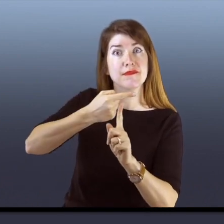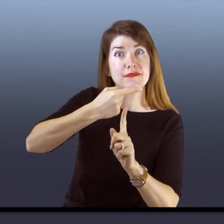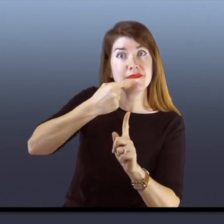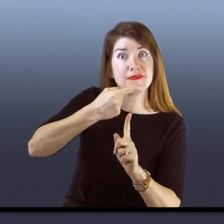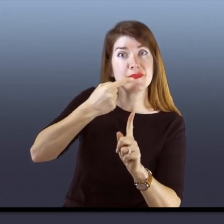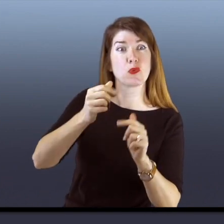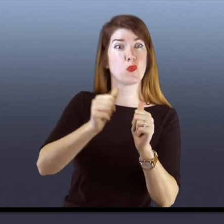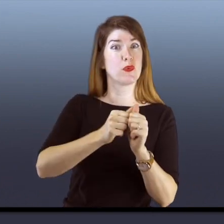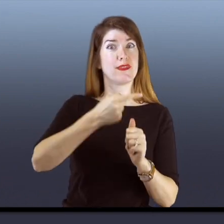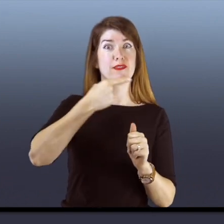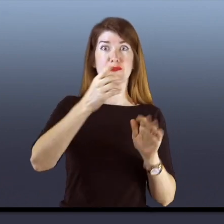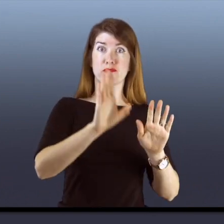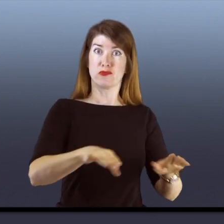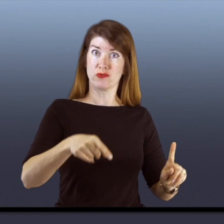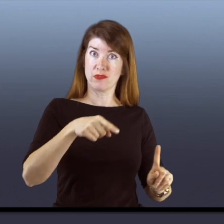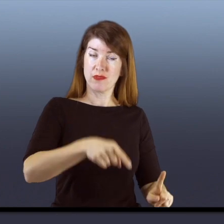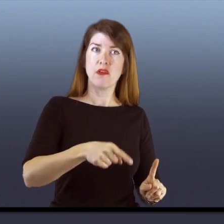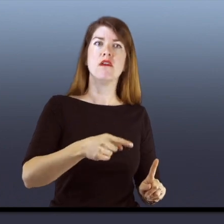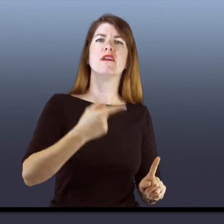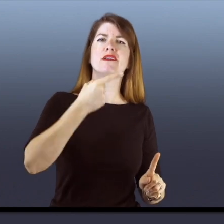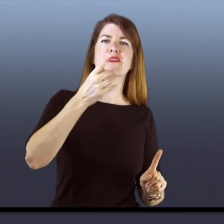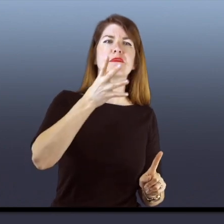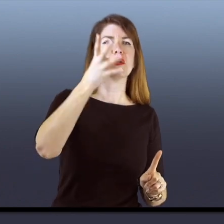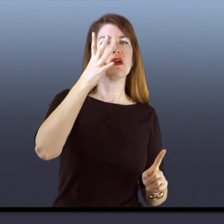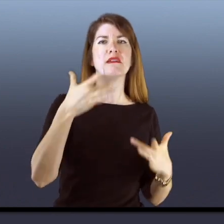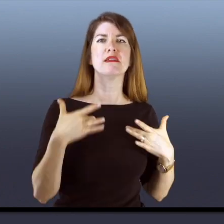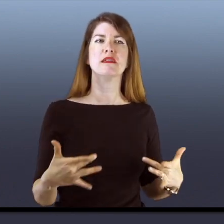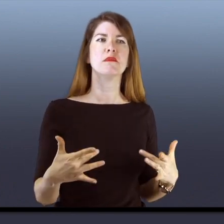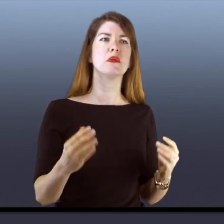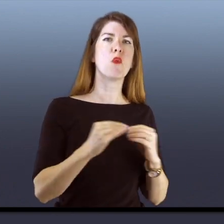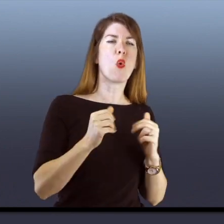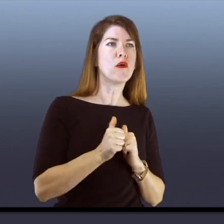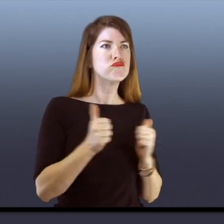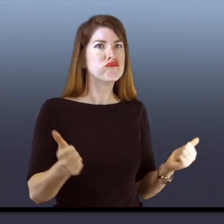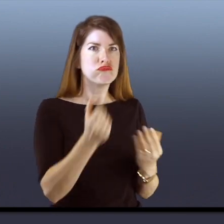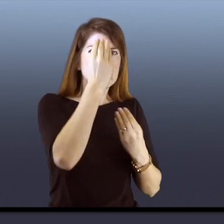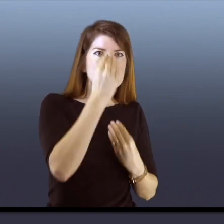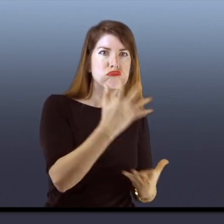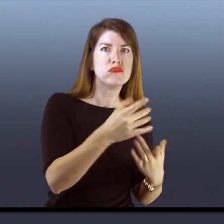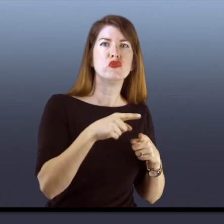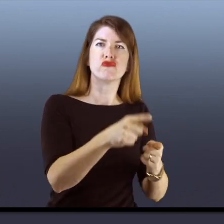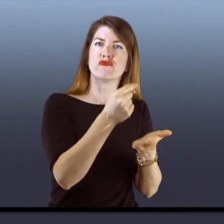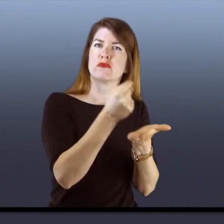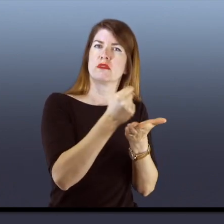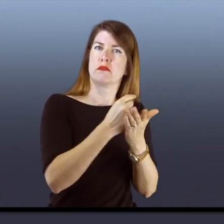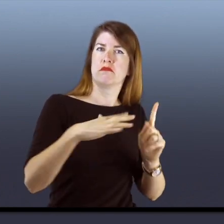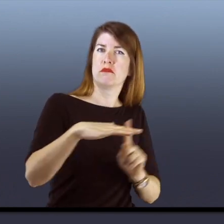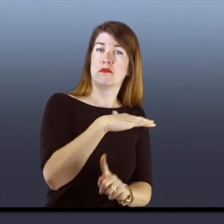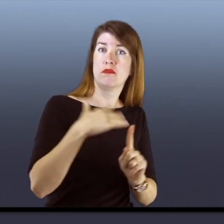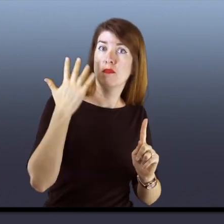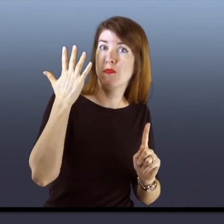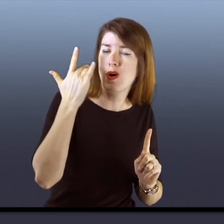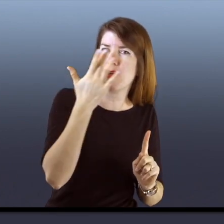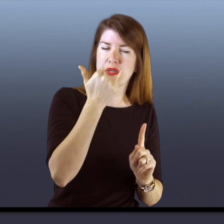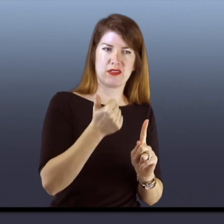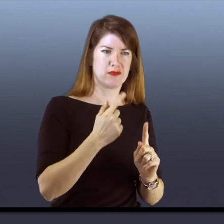sometimes the hearing parents are more just forthcoming in a therapeutic environment because they have a strong relationship with their child.